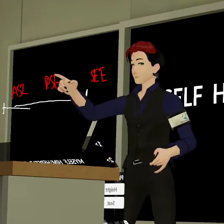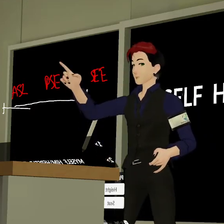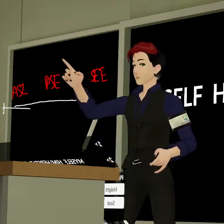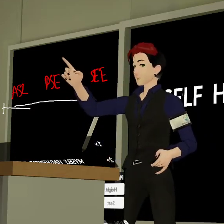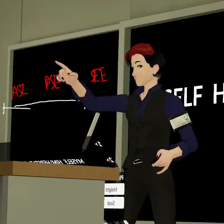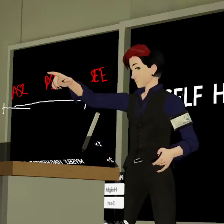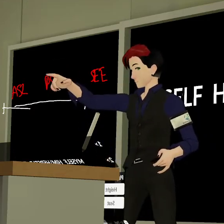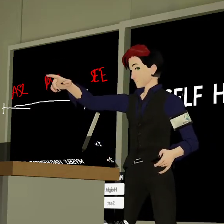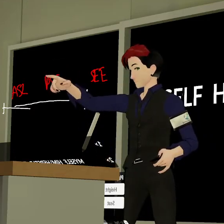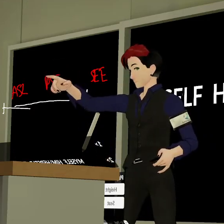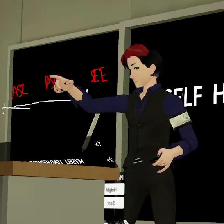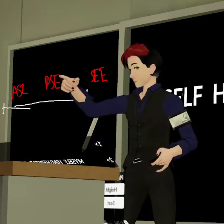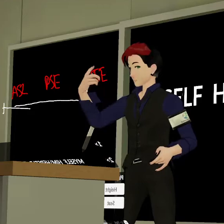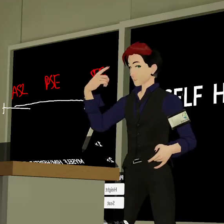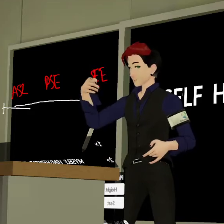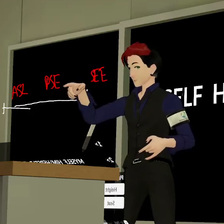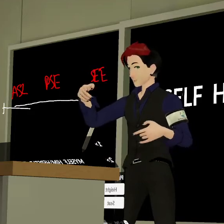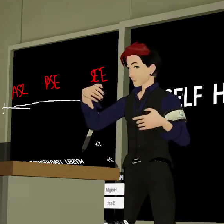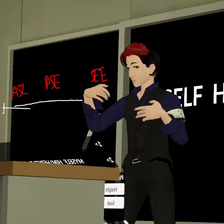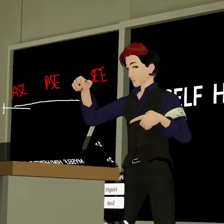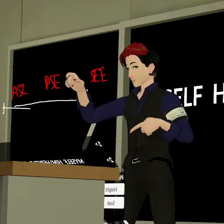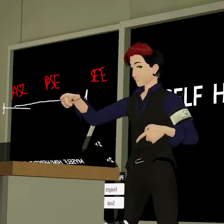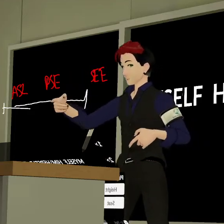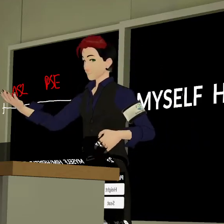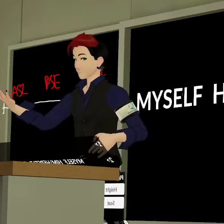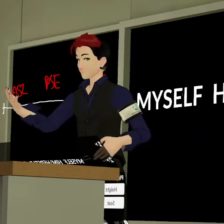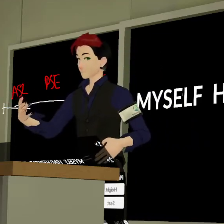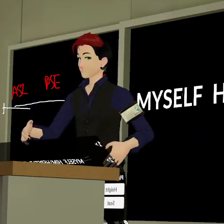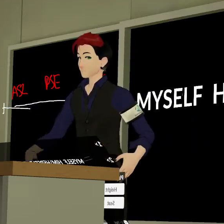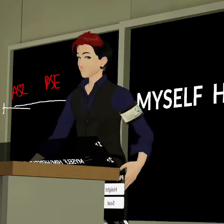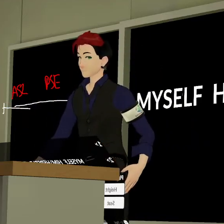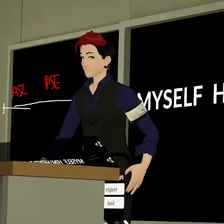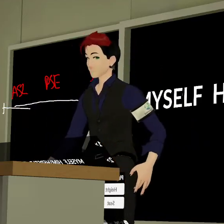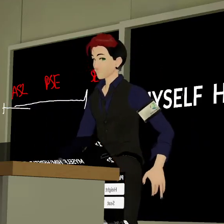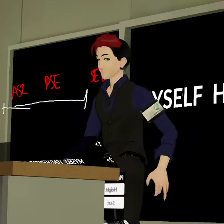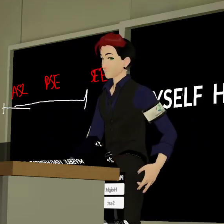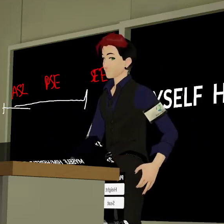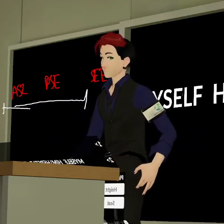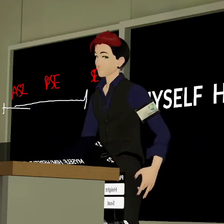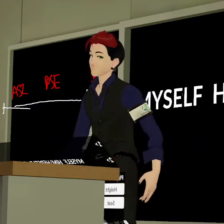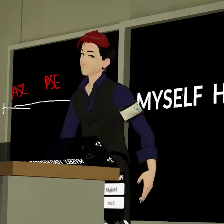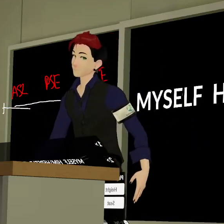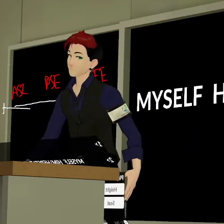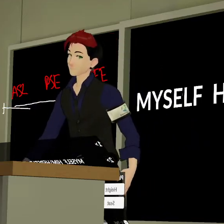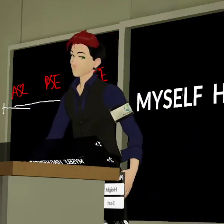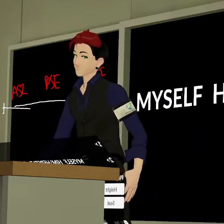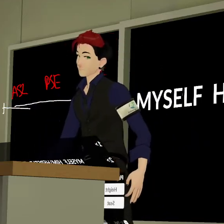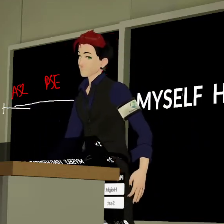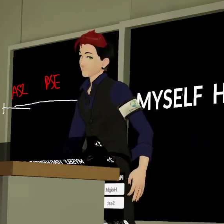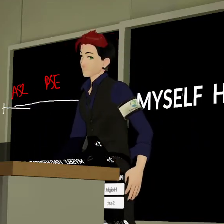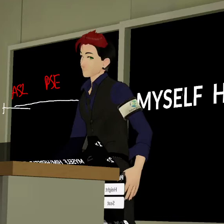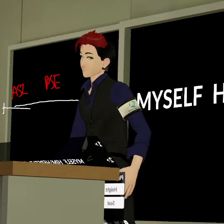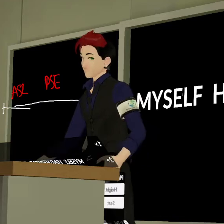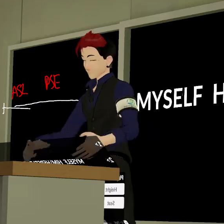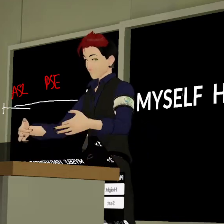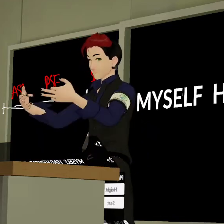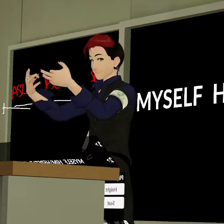uh polly swift i think you had a question Polyswift : yeah i just missed a sign for machine what was that again